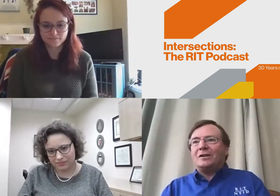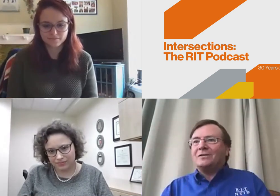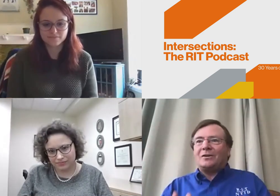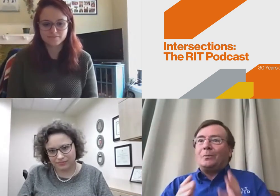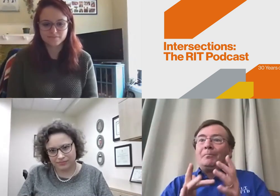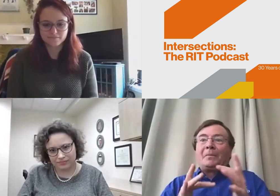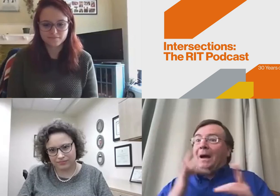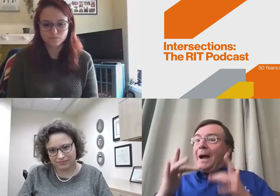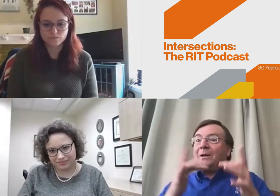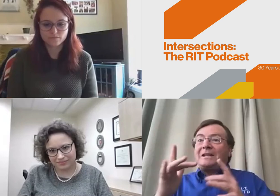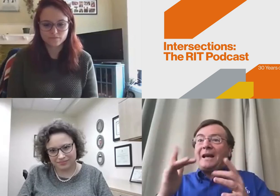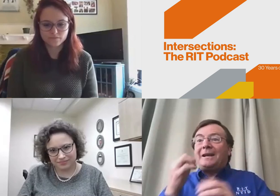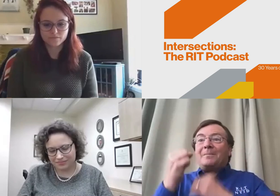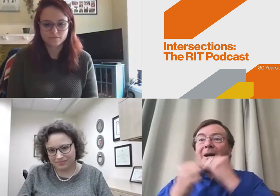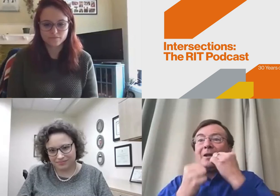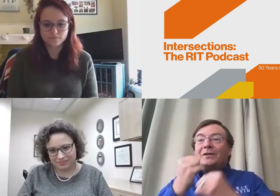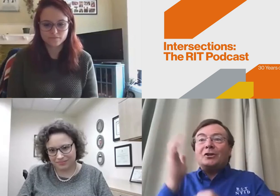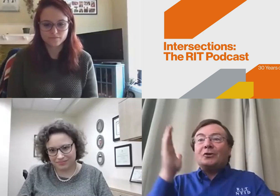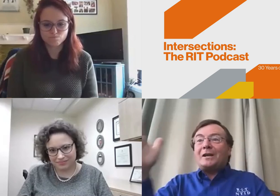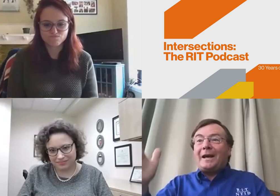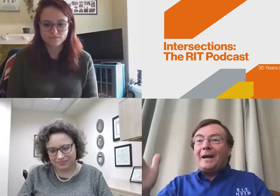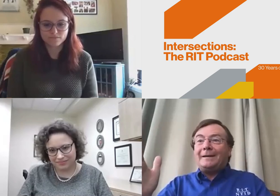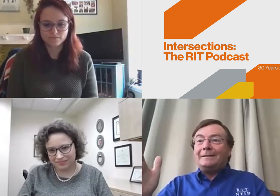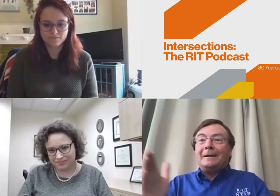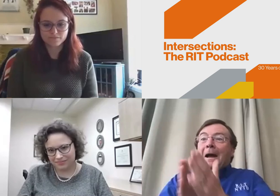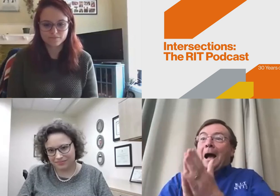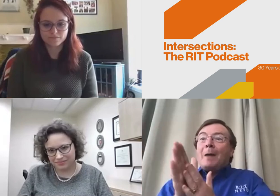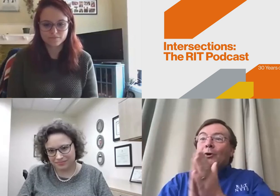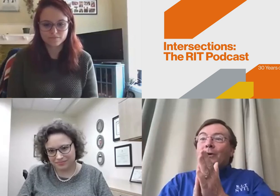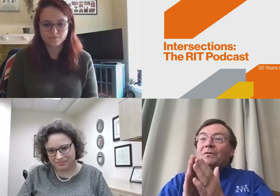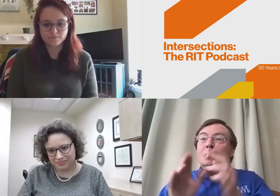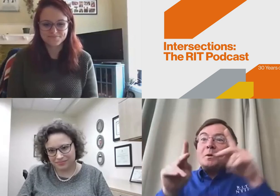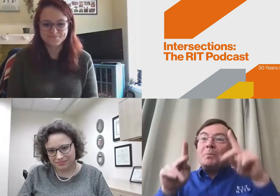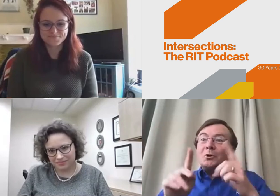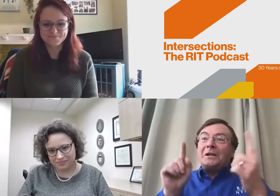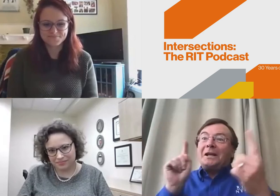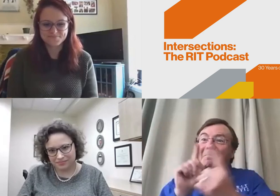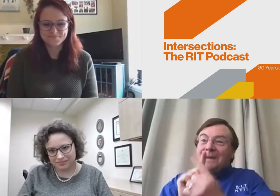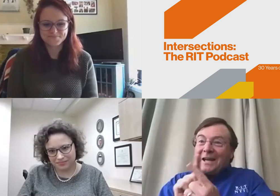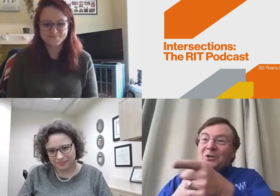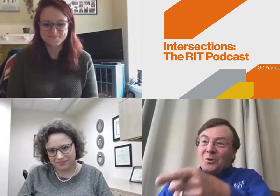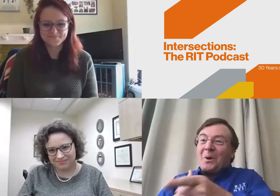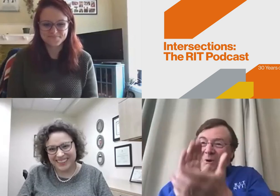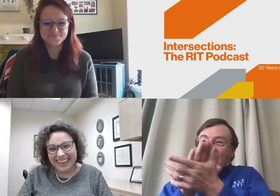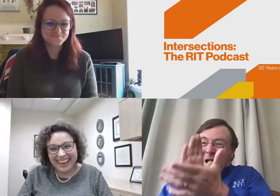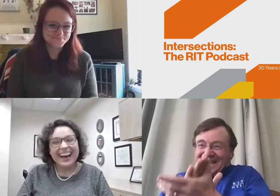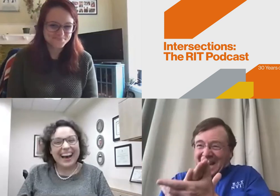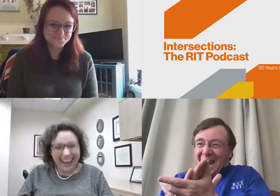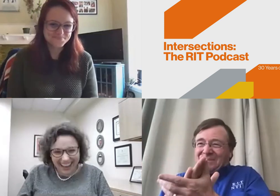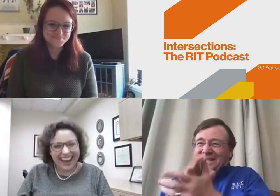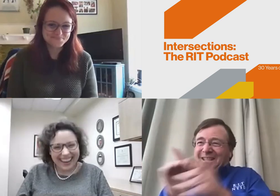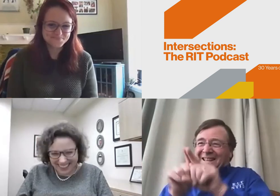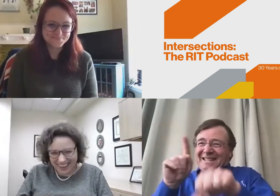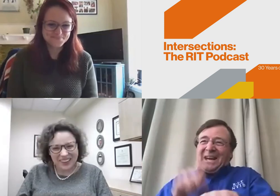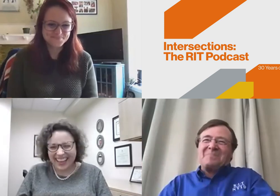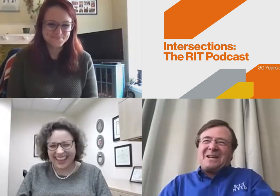So, I'm excited about the years ahead and I'm looking forward to personally meeting you when we're on campus! Likewise.